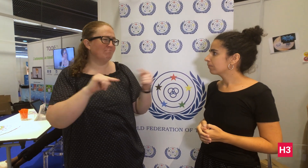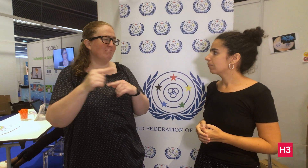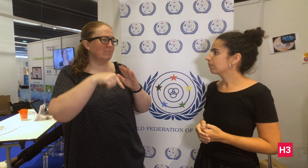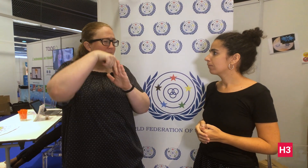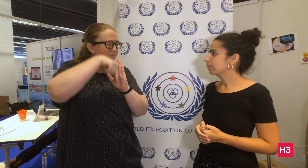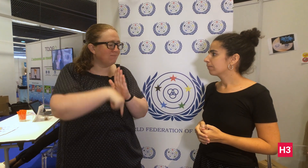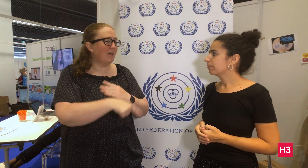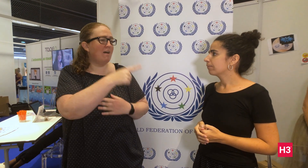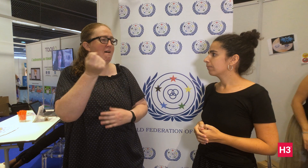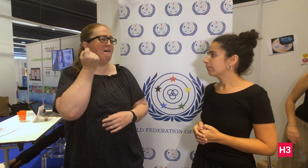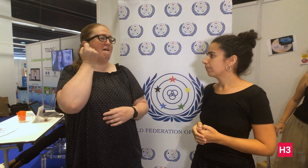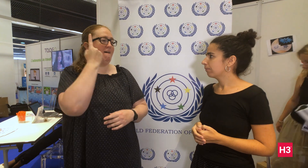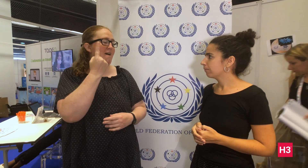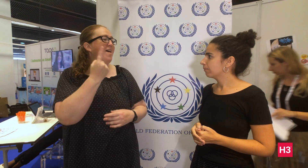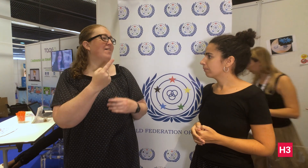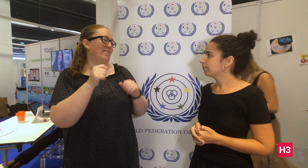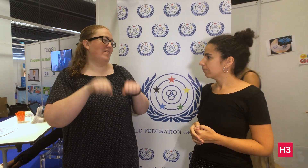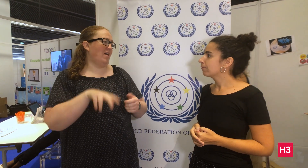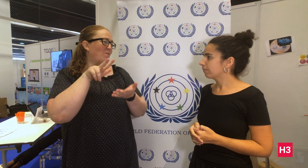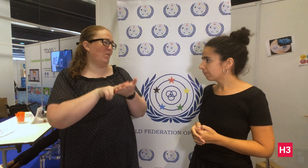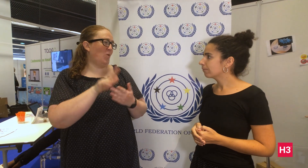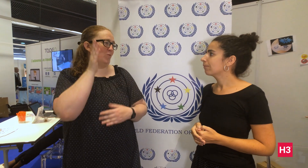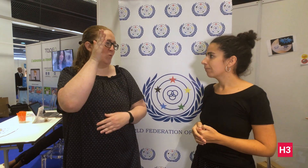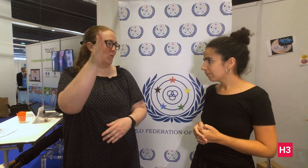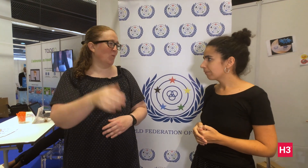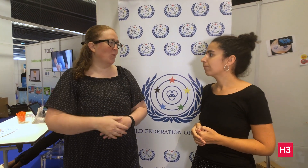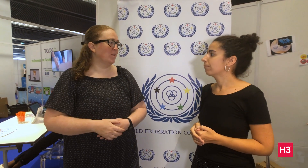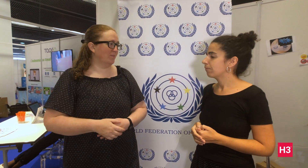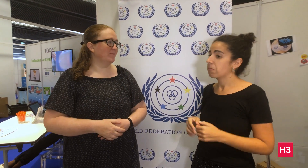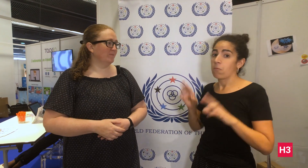to understand it so it could pass in future.